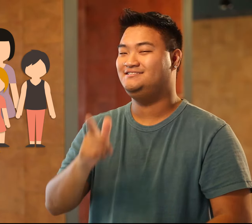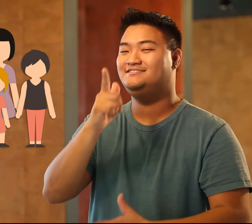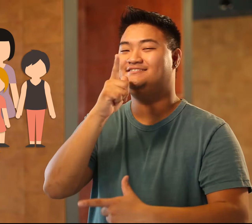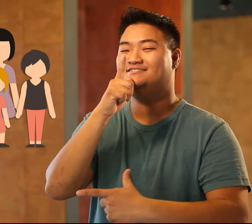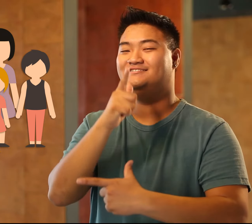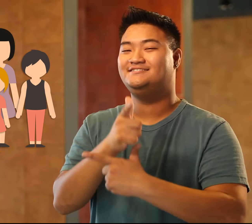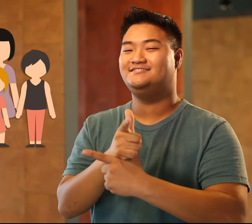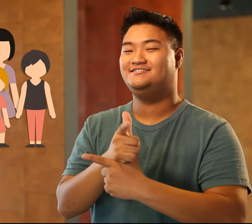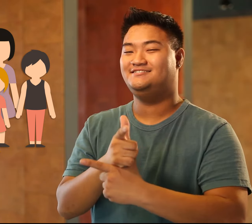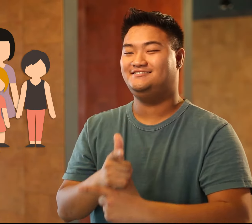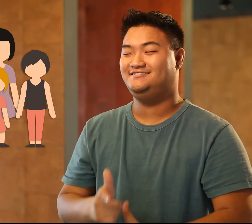sister